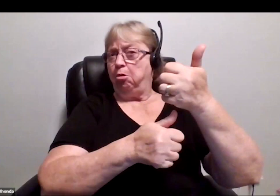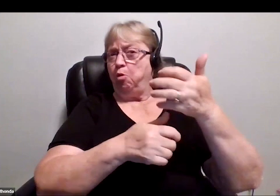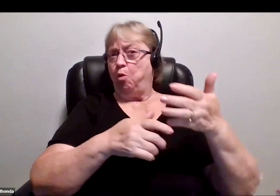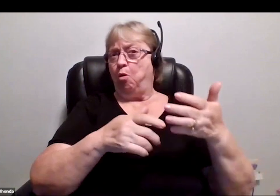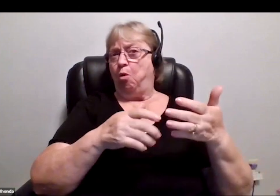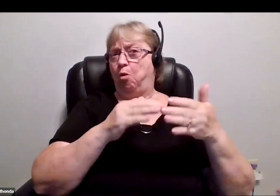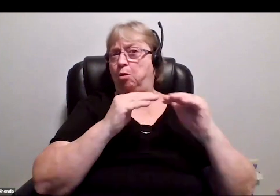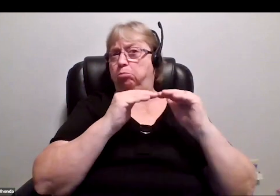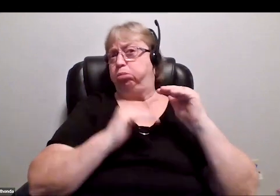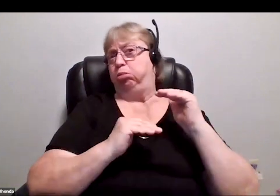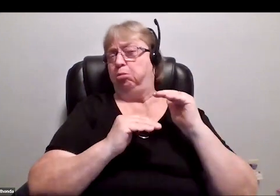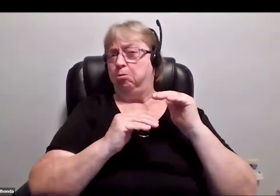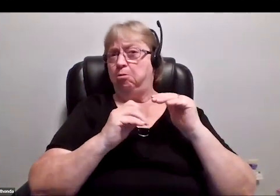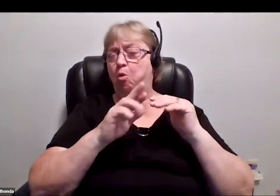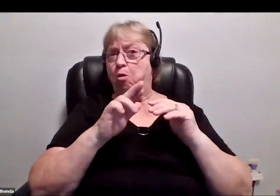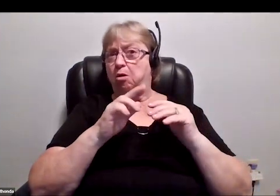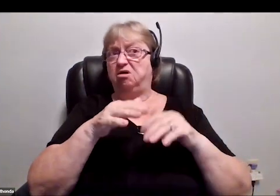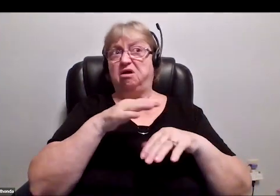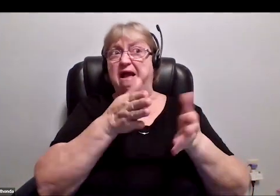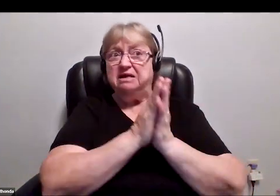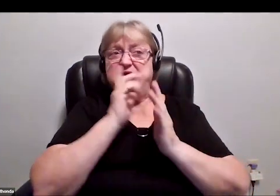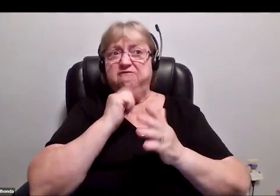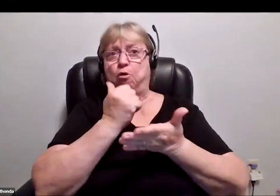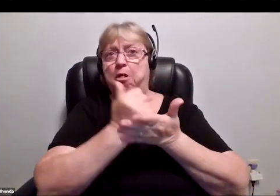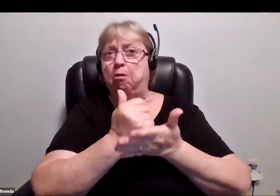for help or intervention to medical professionals.